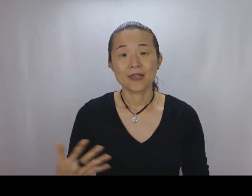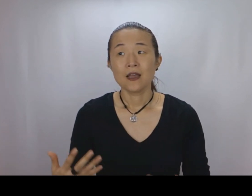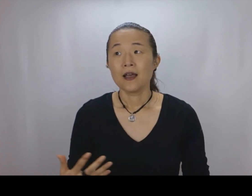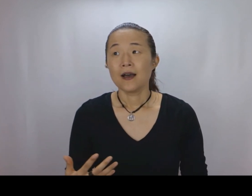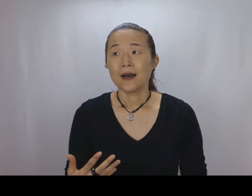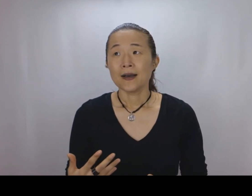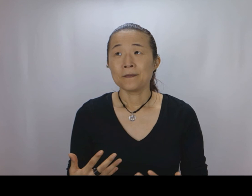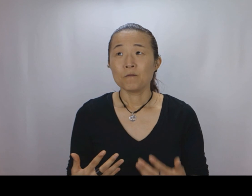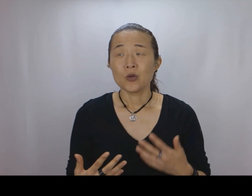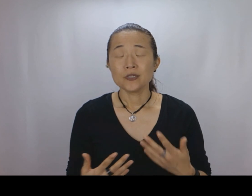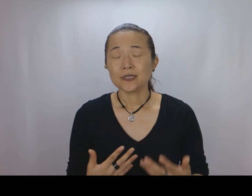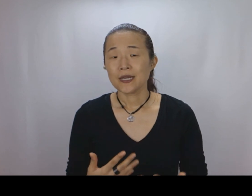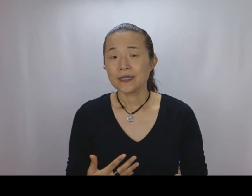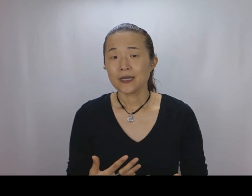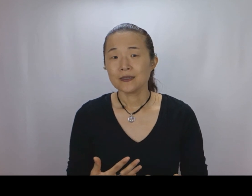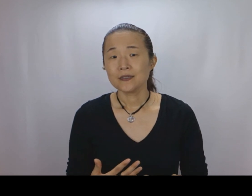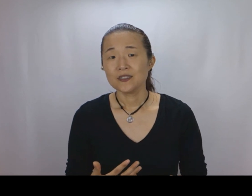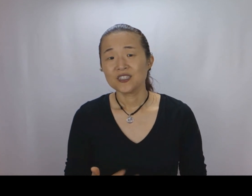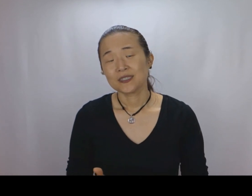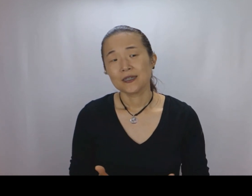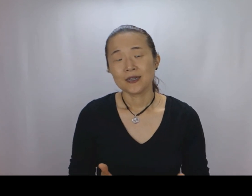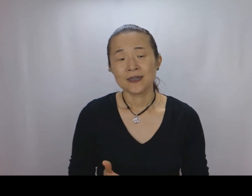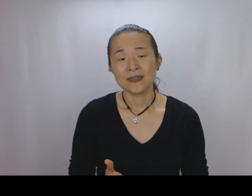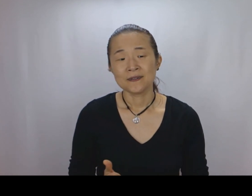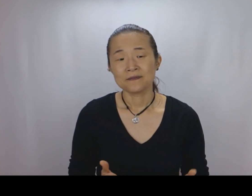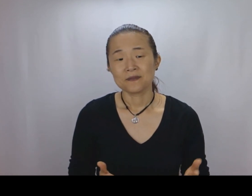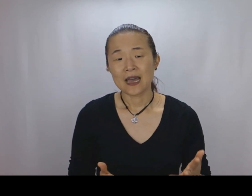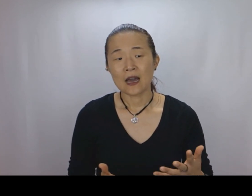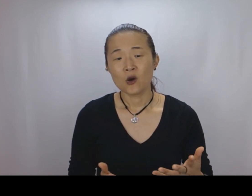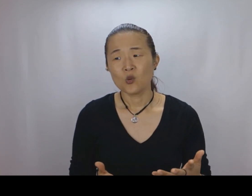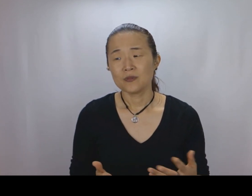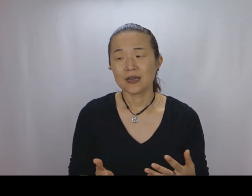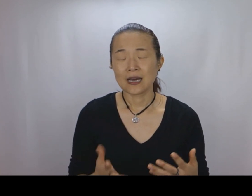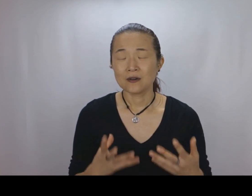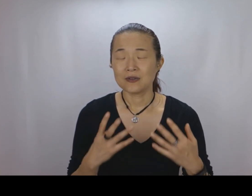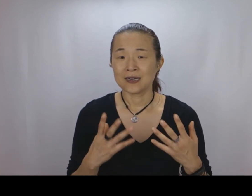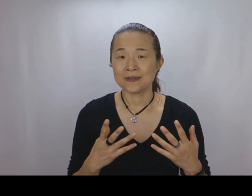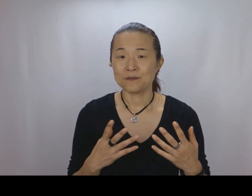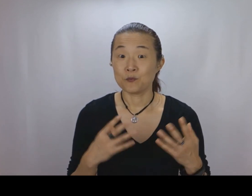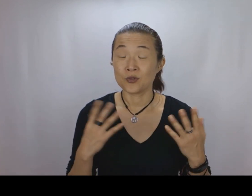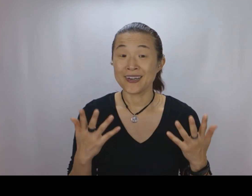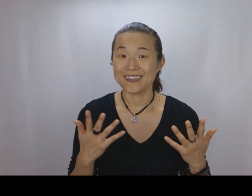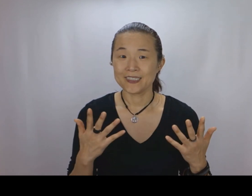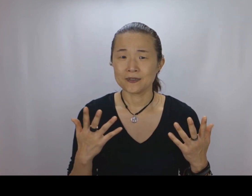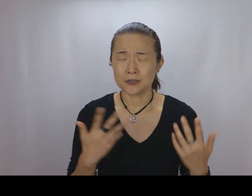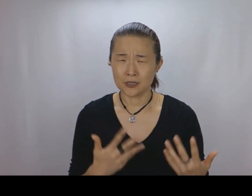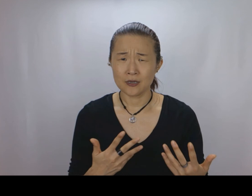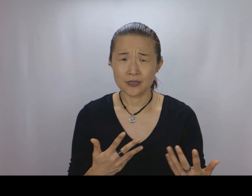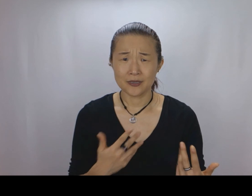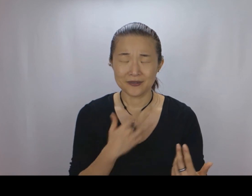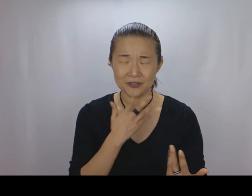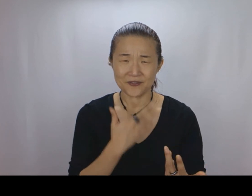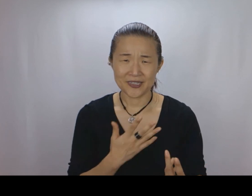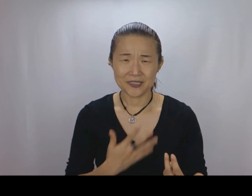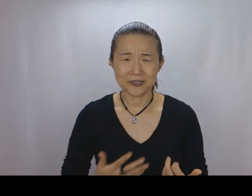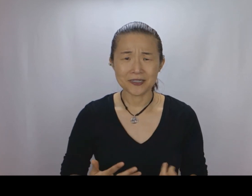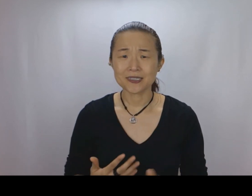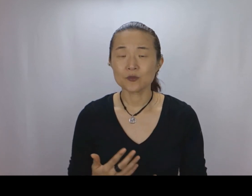When you sign colors, how bright or dark your face looks,